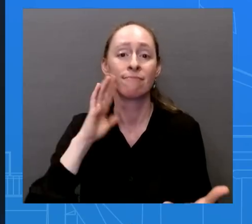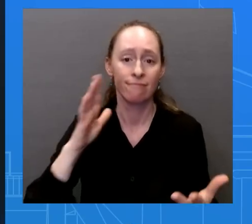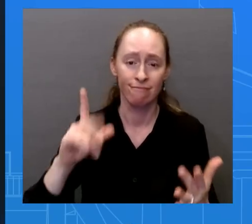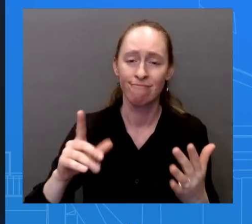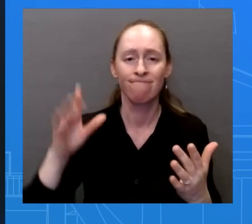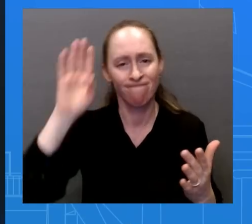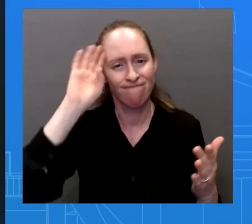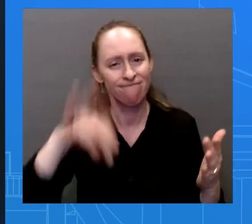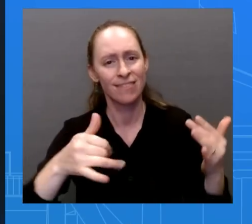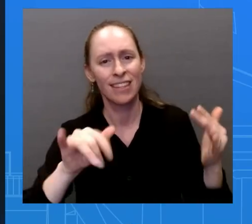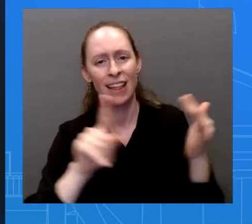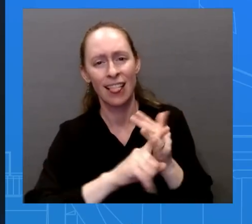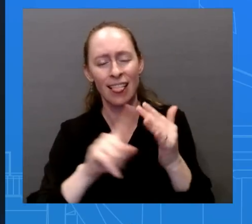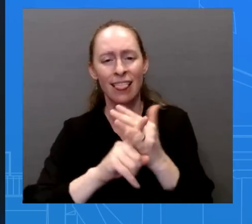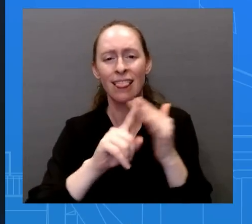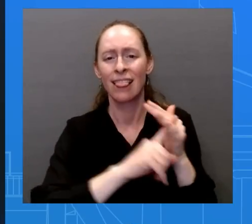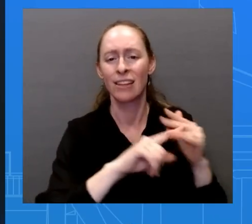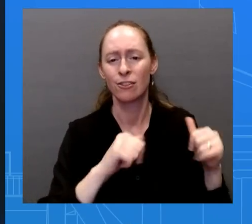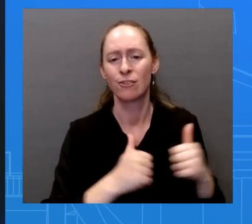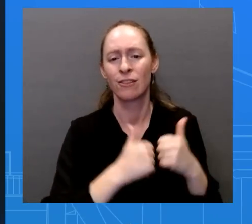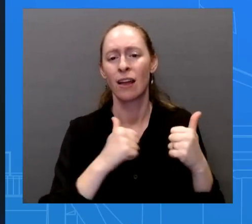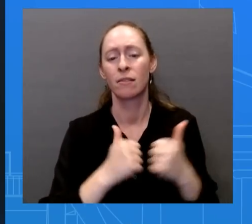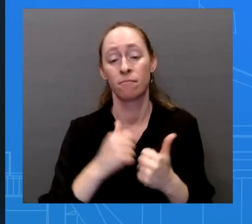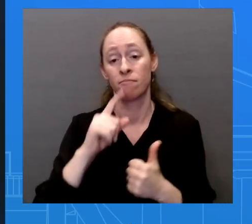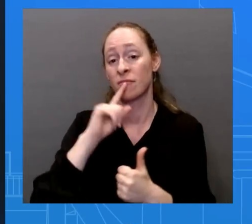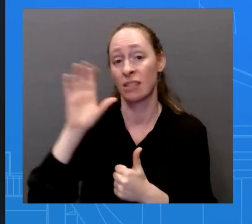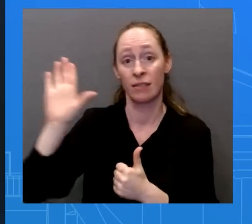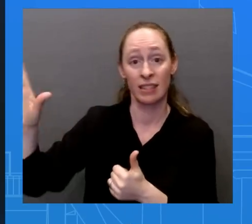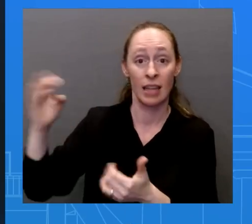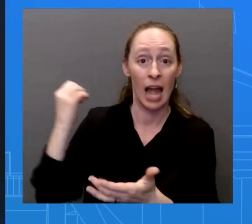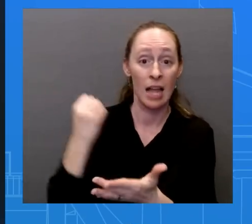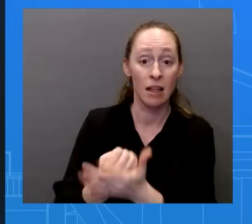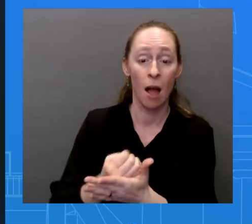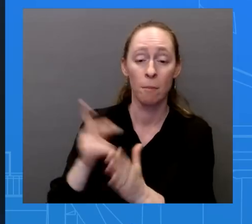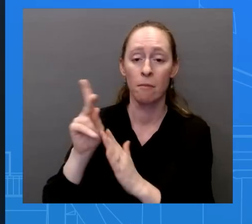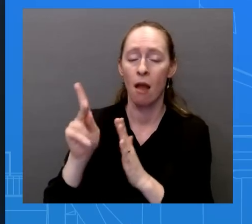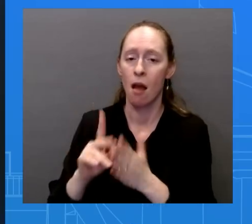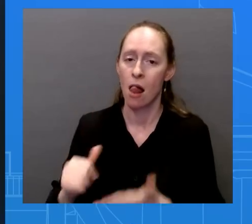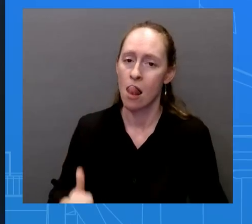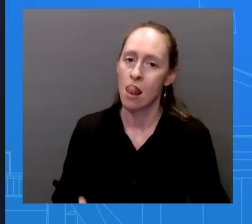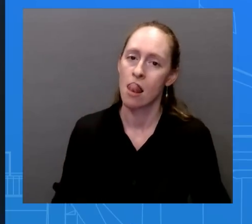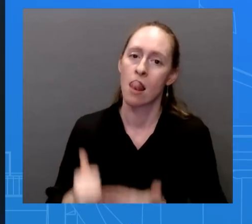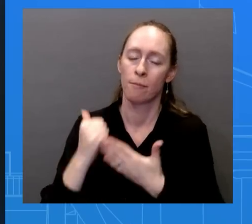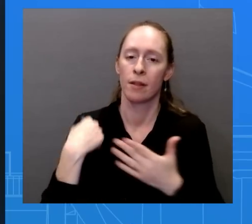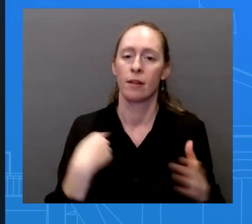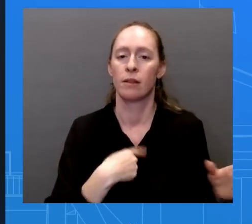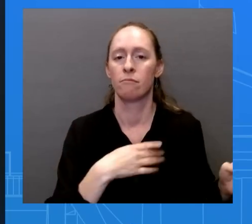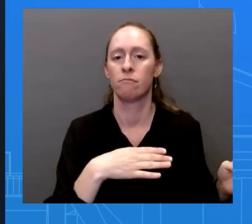on track in a historic fashion -- in a historic fashion, creating 10 million jobs. And that's where I'll leave that.